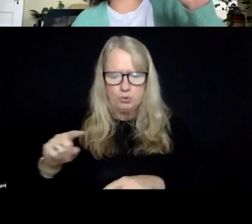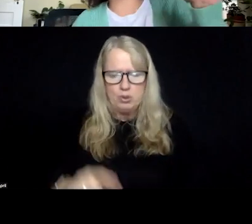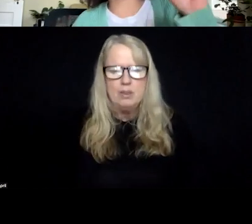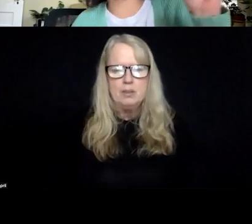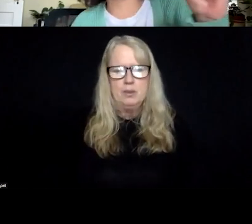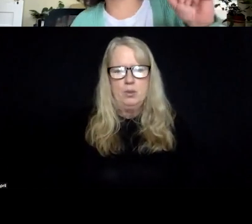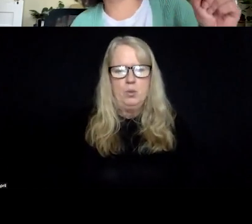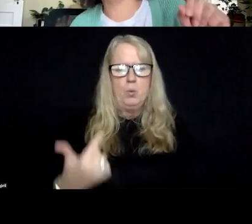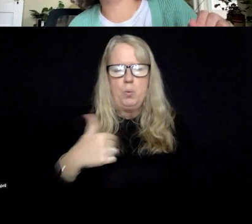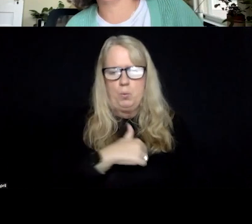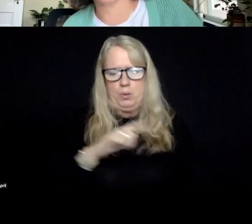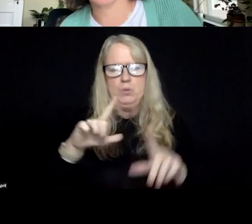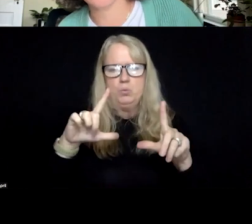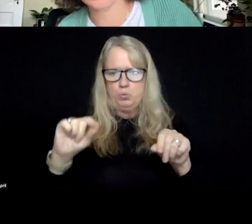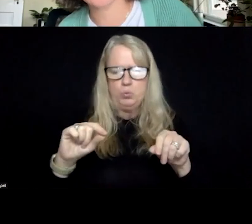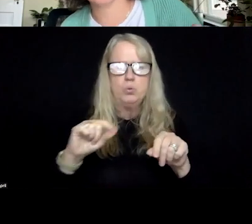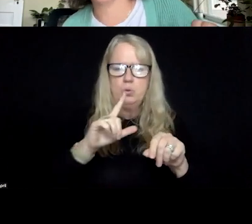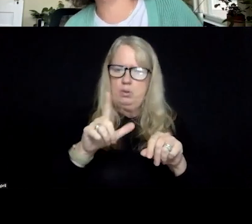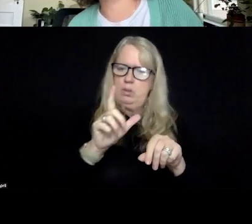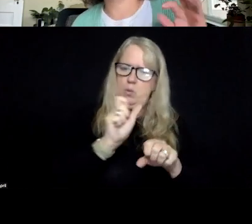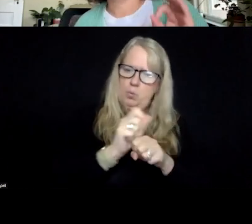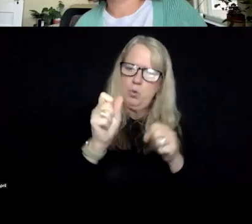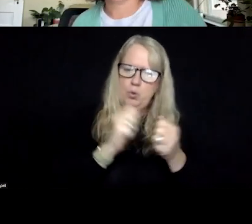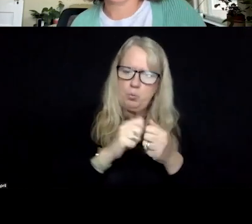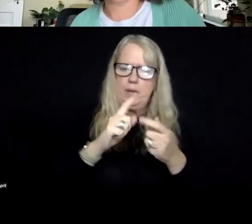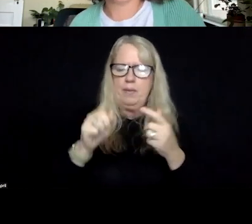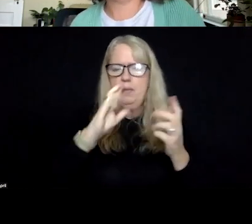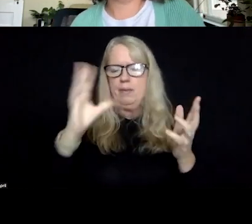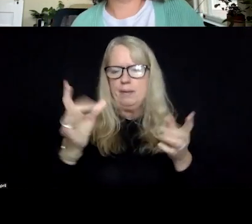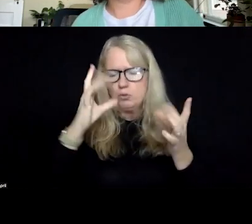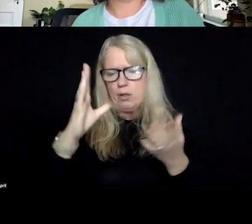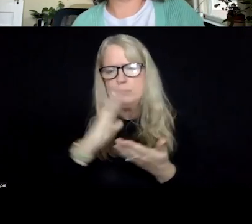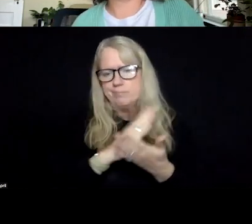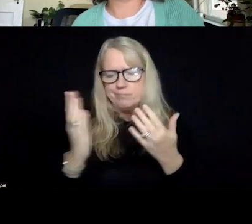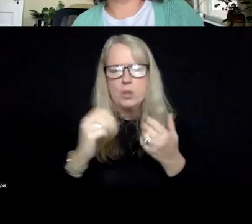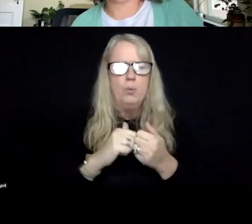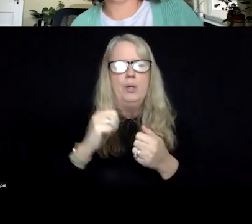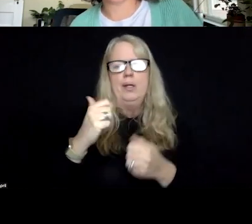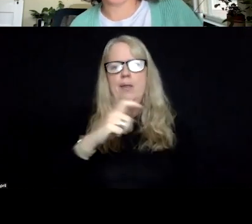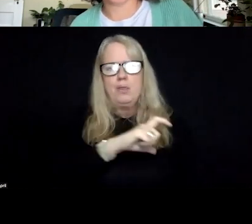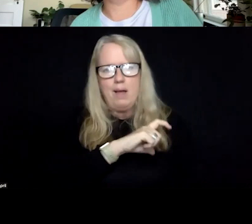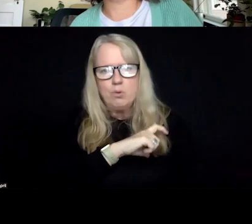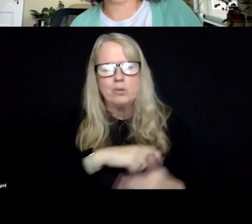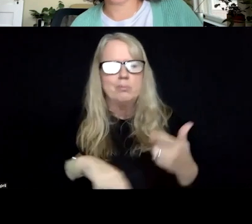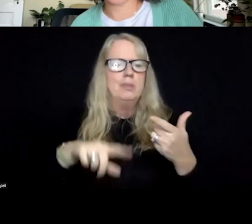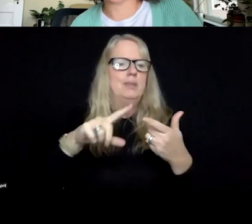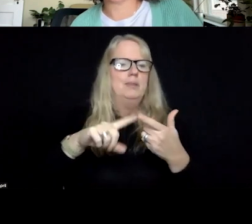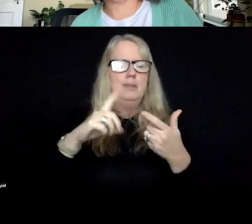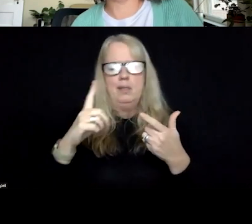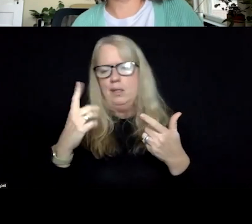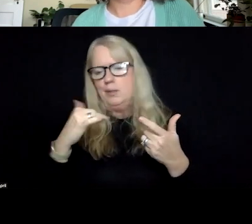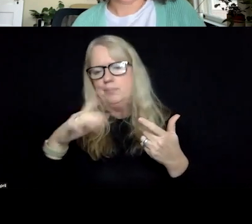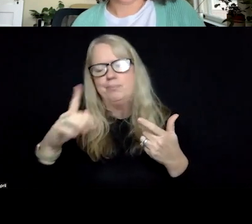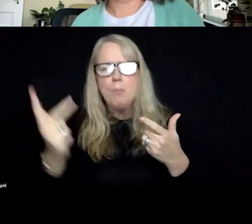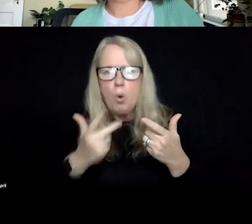WE DO A LITTLE WORK WITH THE LAW ENFORCEMENT CRISIS TEAMS, BUT WE